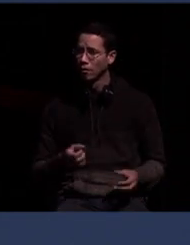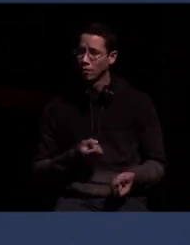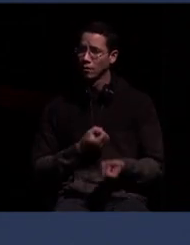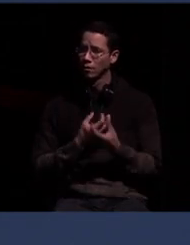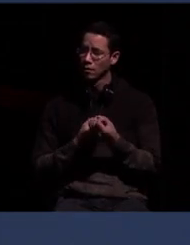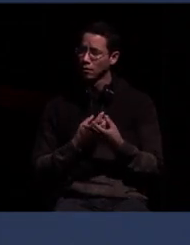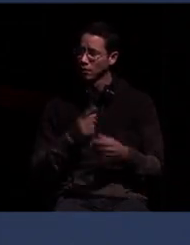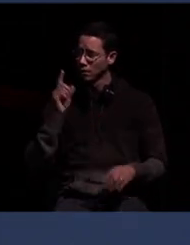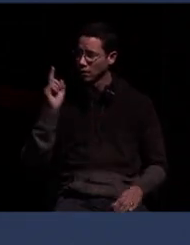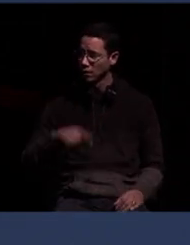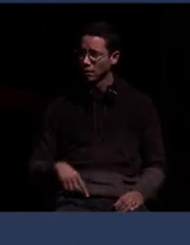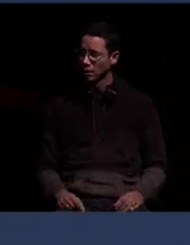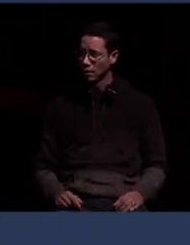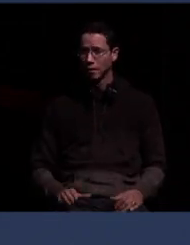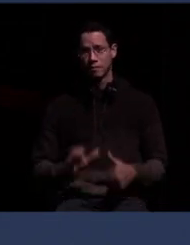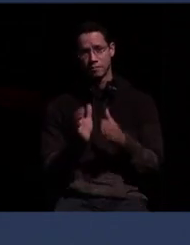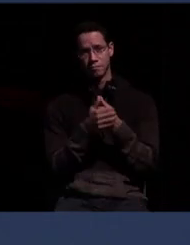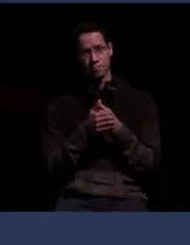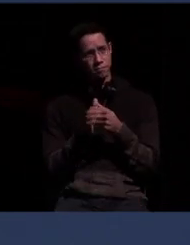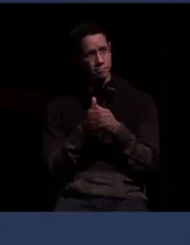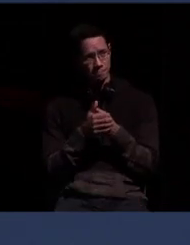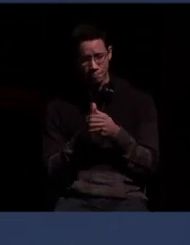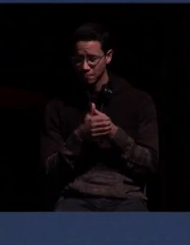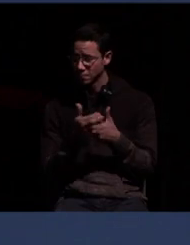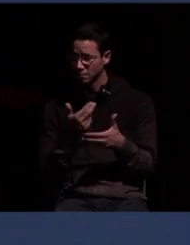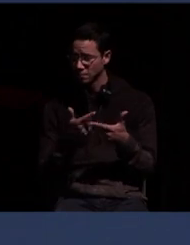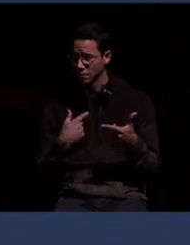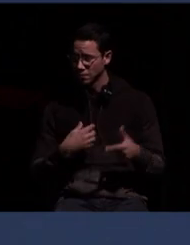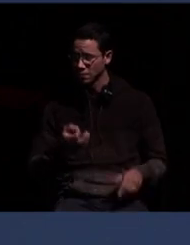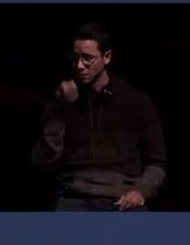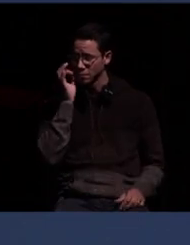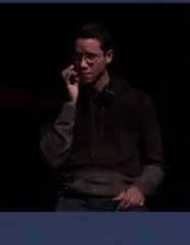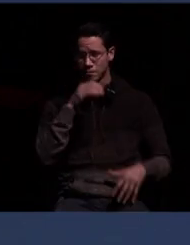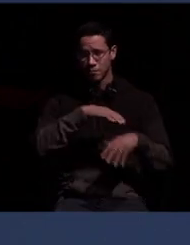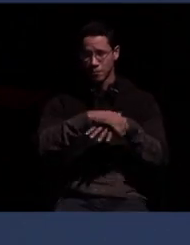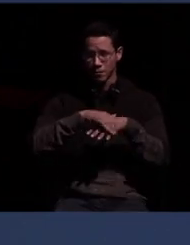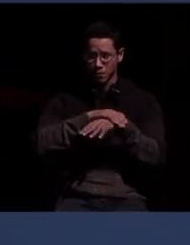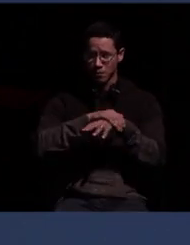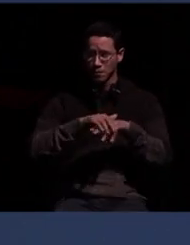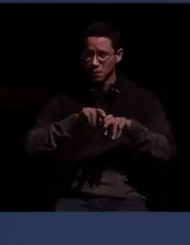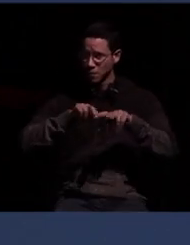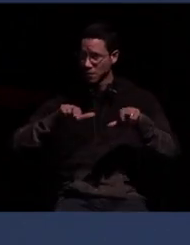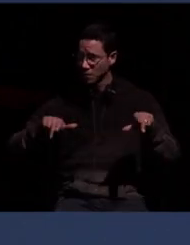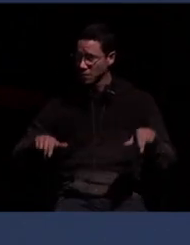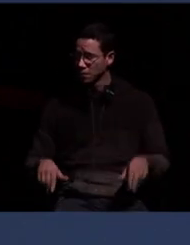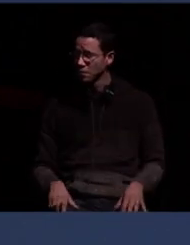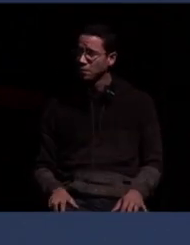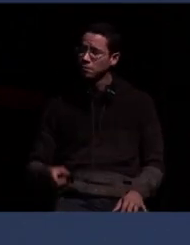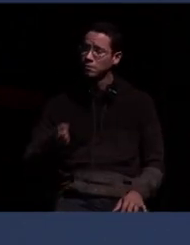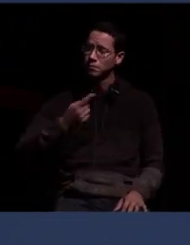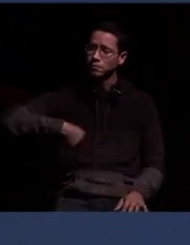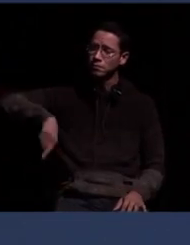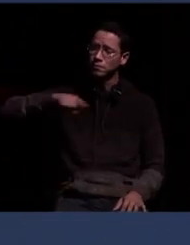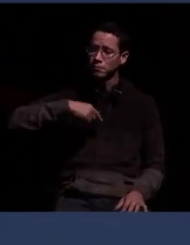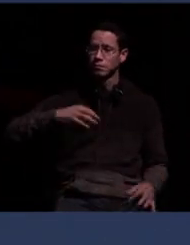among us in our coffee breaks and everything else, we are happy